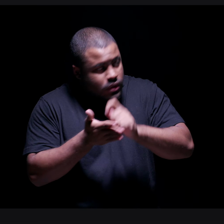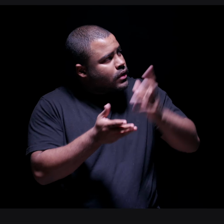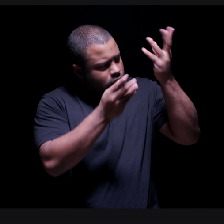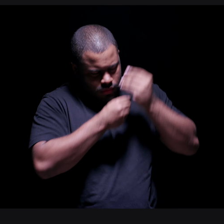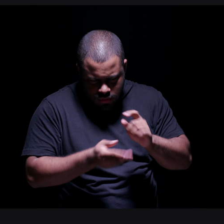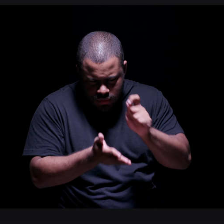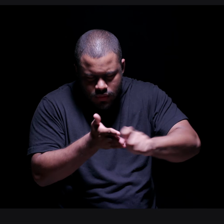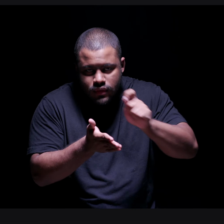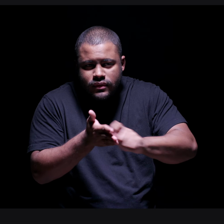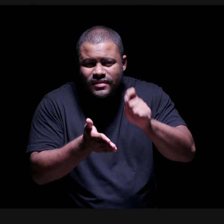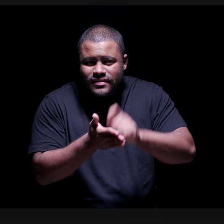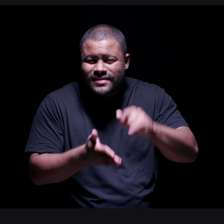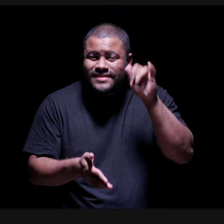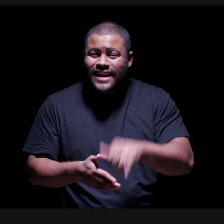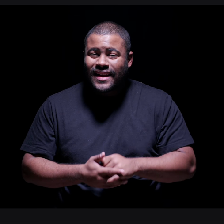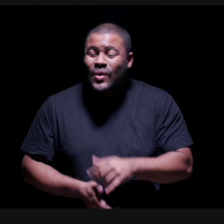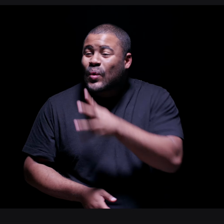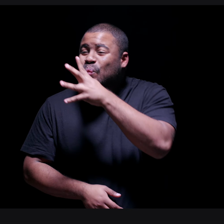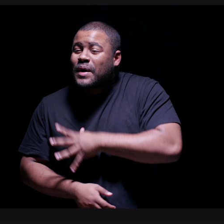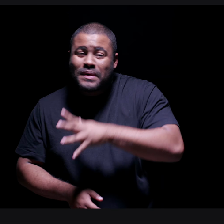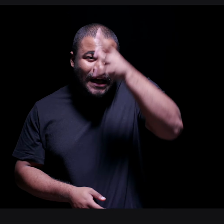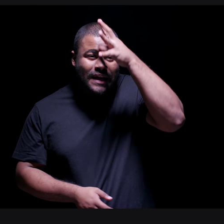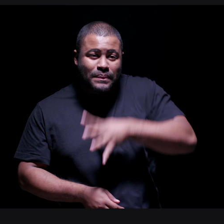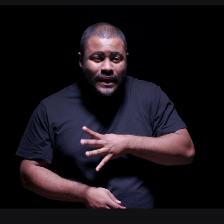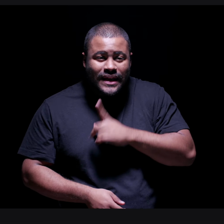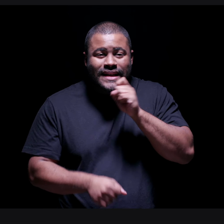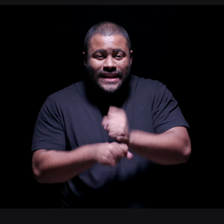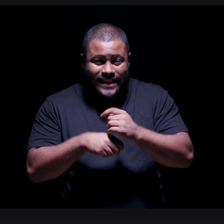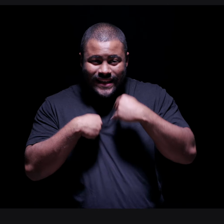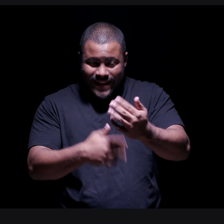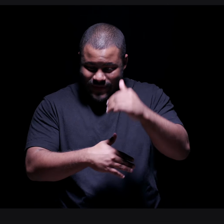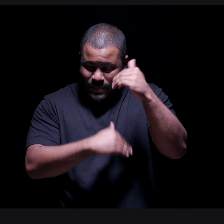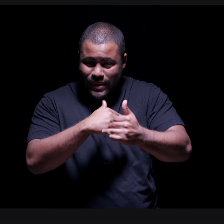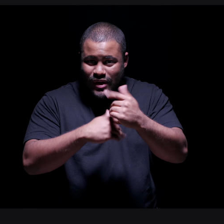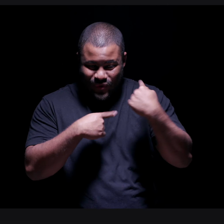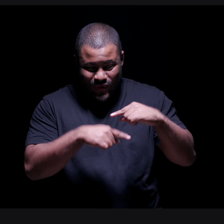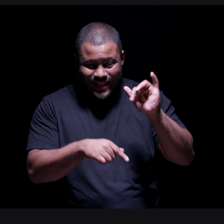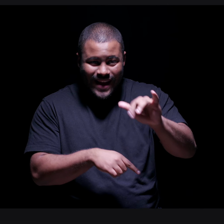For when women and men encountered him giving them bread in the wilderness,